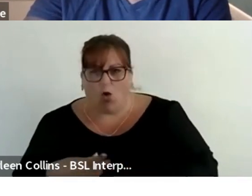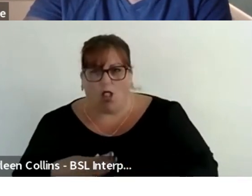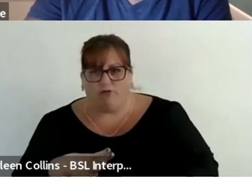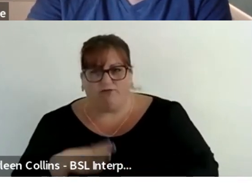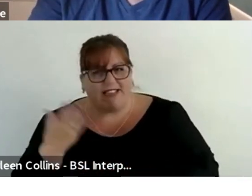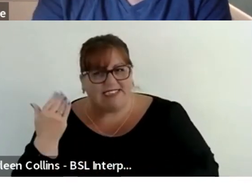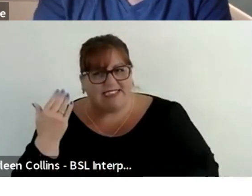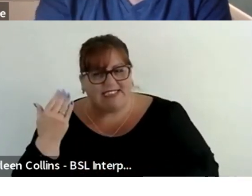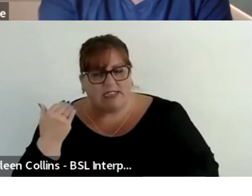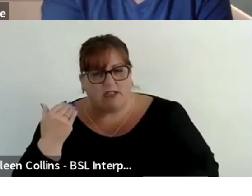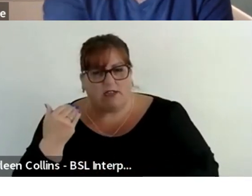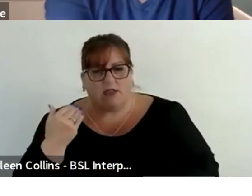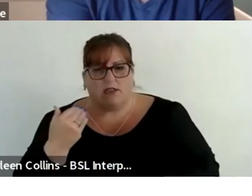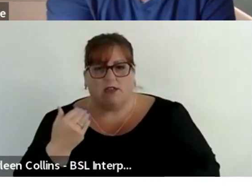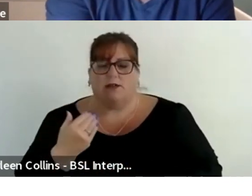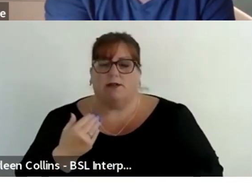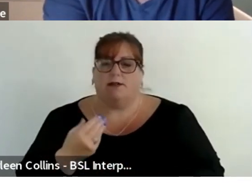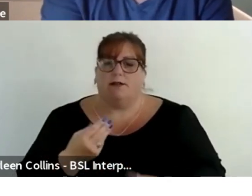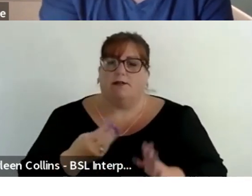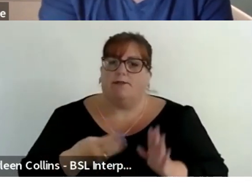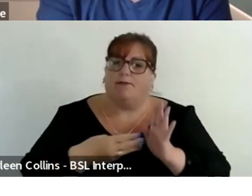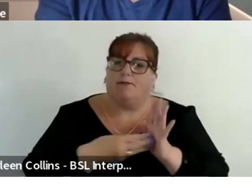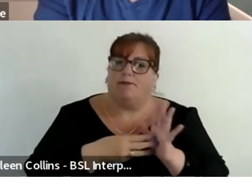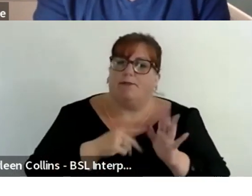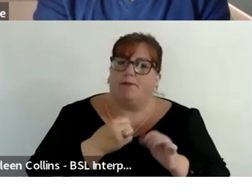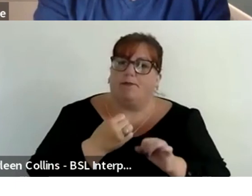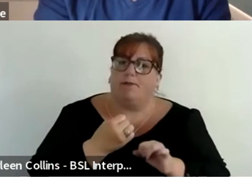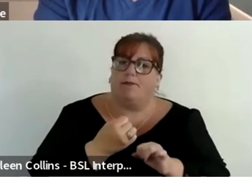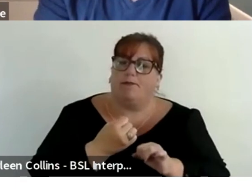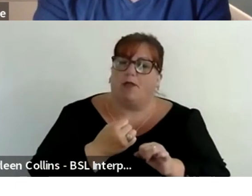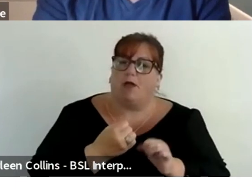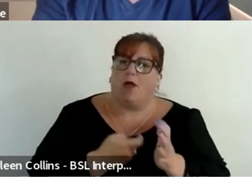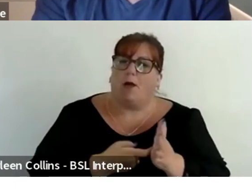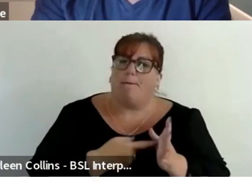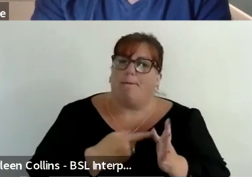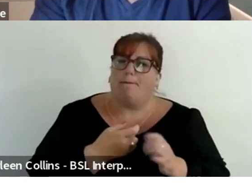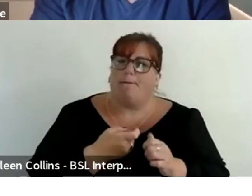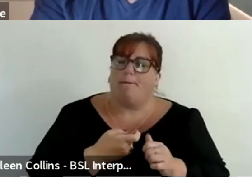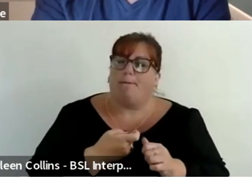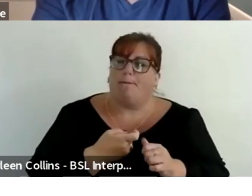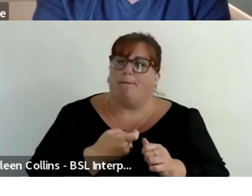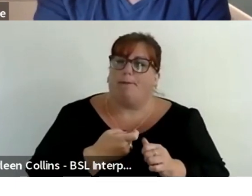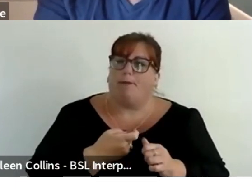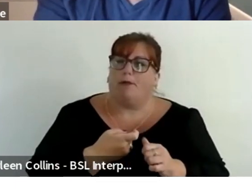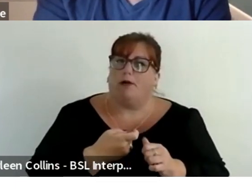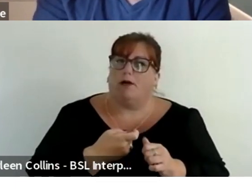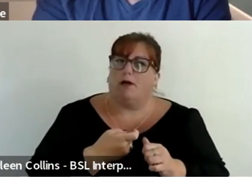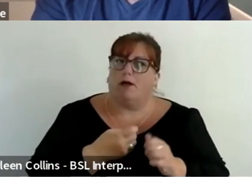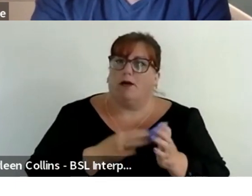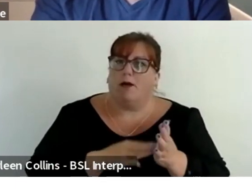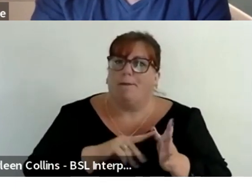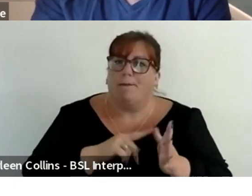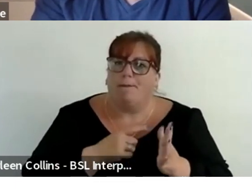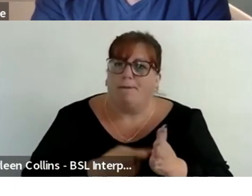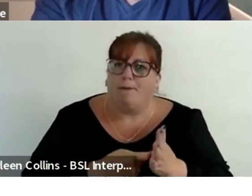Margaret says - have you looked at the type of roles you hire for and provide